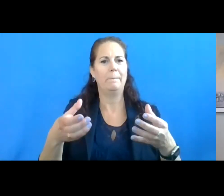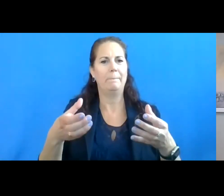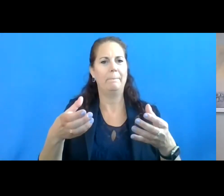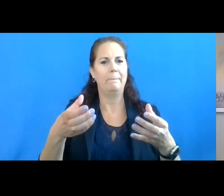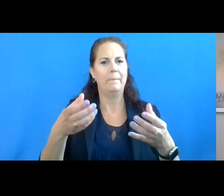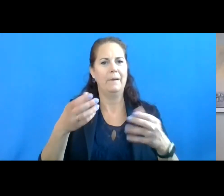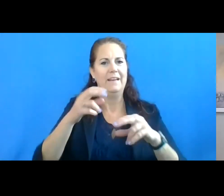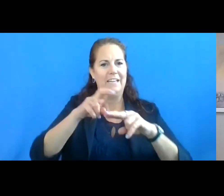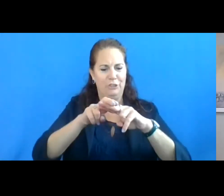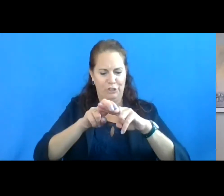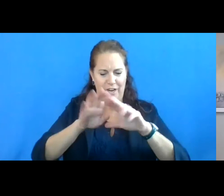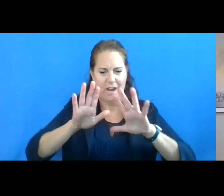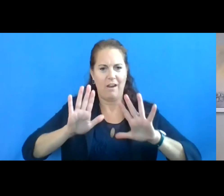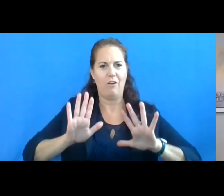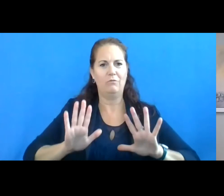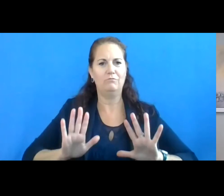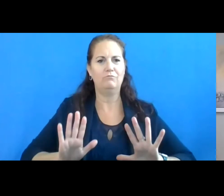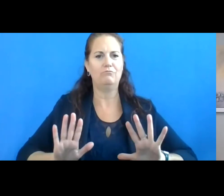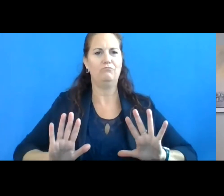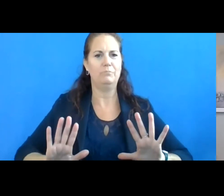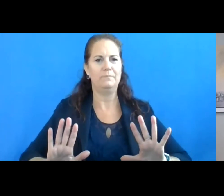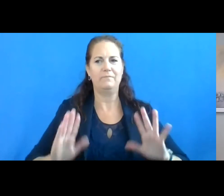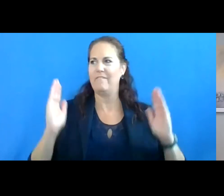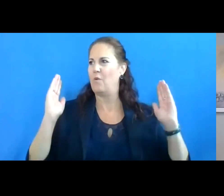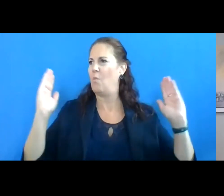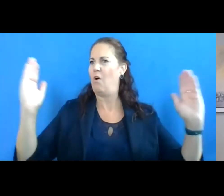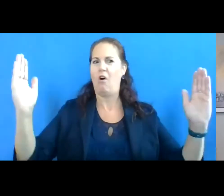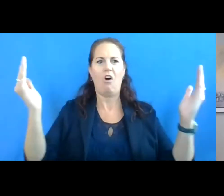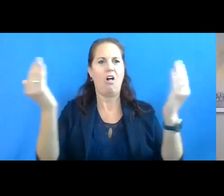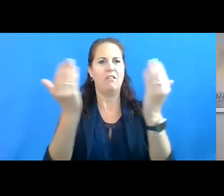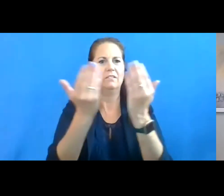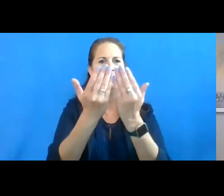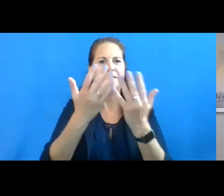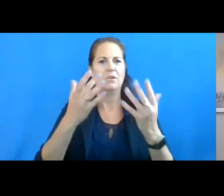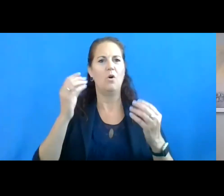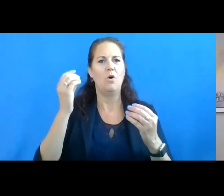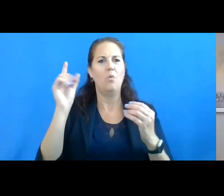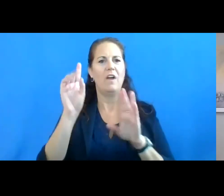chair you're seated on and the four walls that surround you, where the door is, and